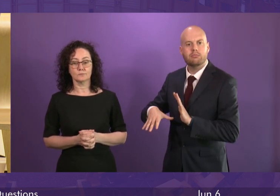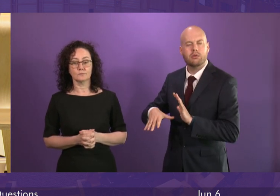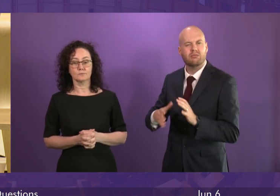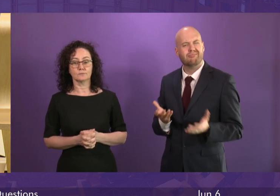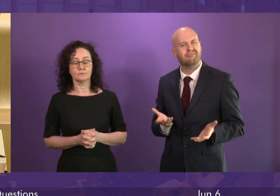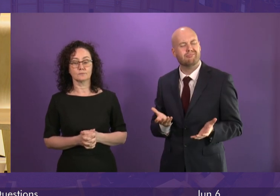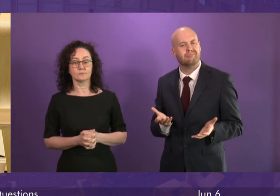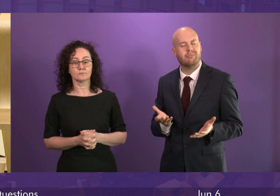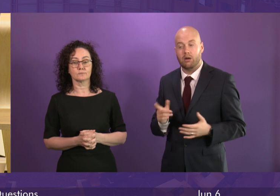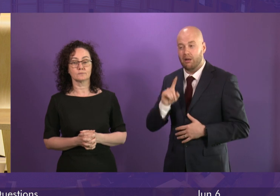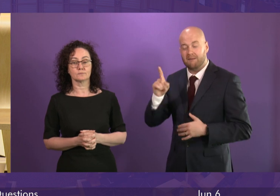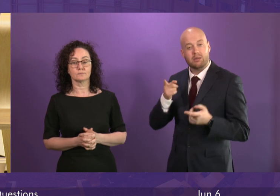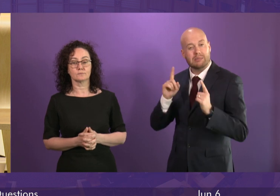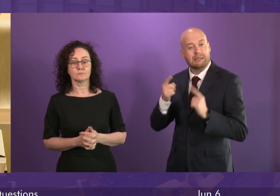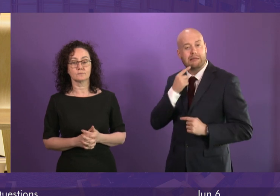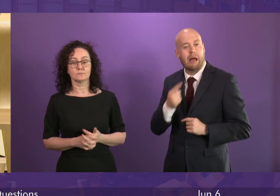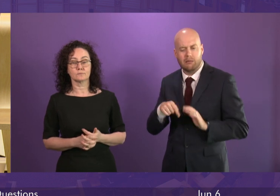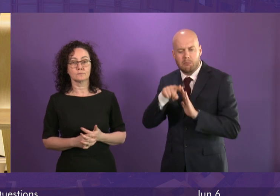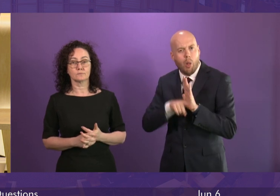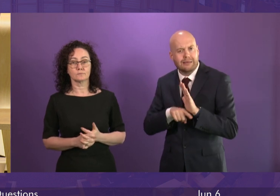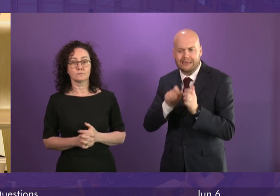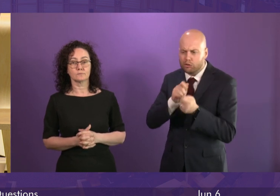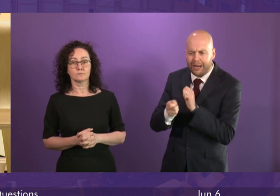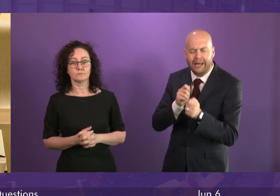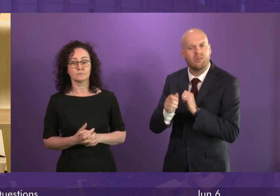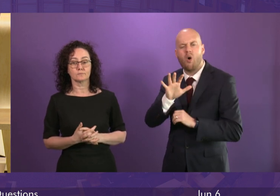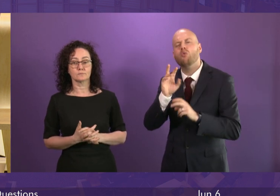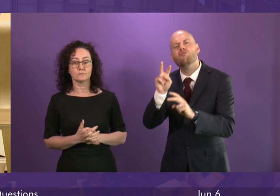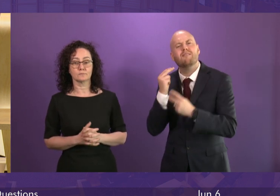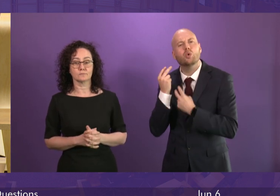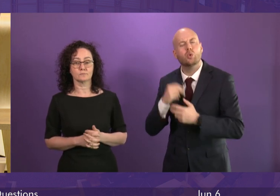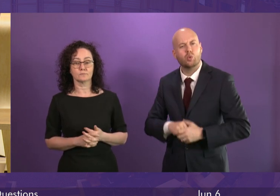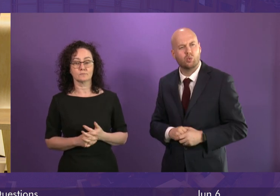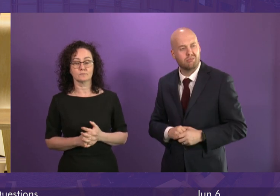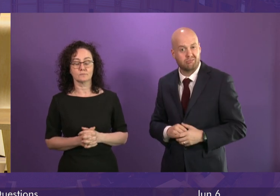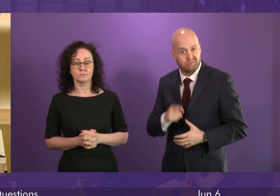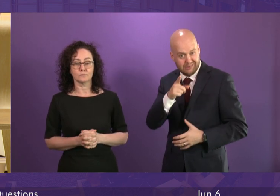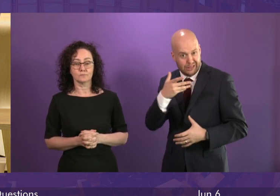needed, everything is under review. Does that include the next phases of those road projects?